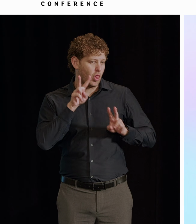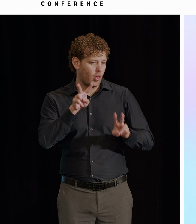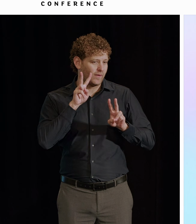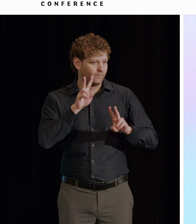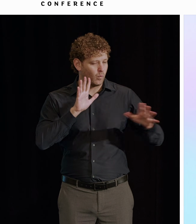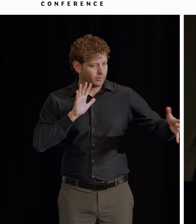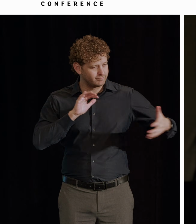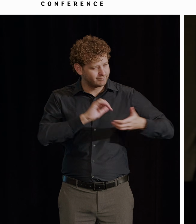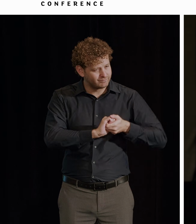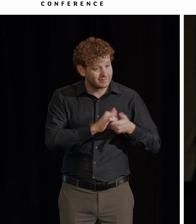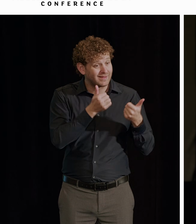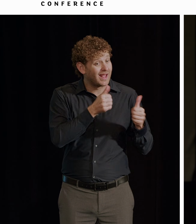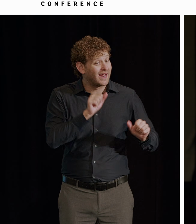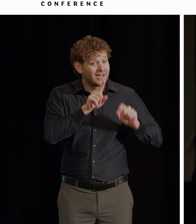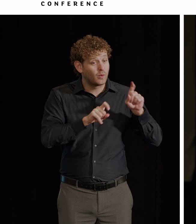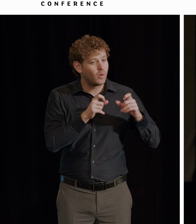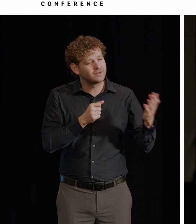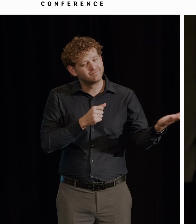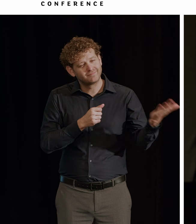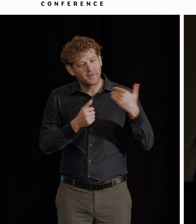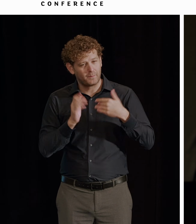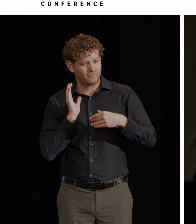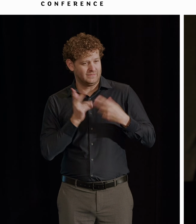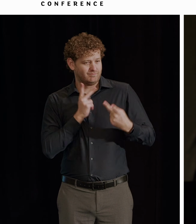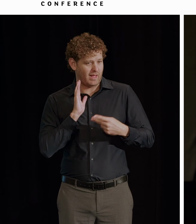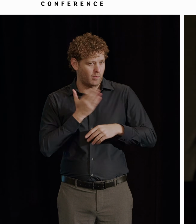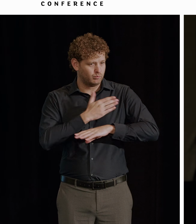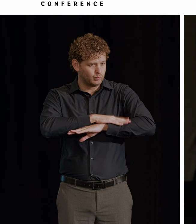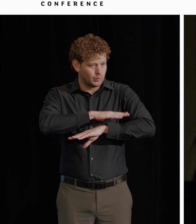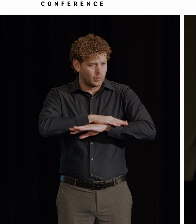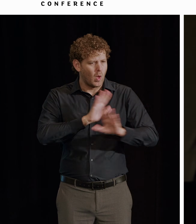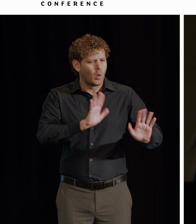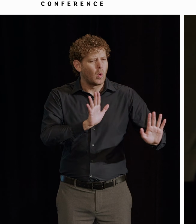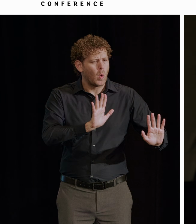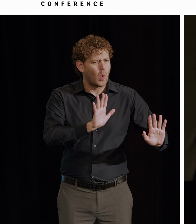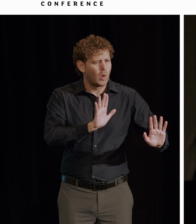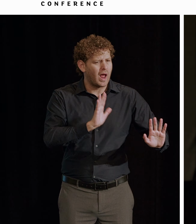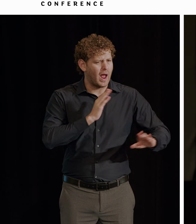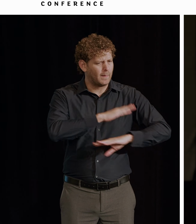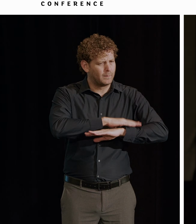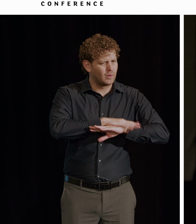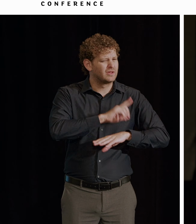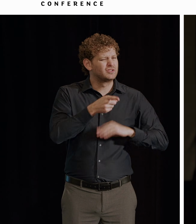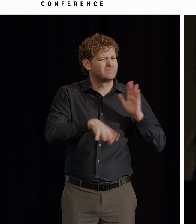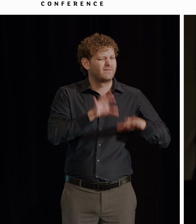our booth. We'll be here. Or actually, sorry, not our booth. Just come find us right after the talk.